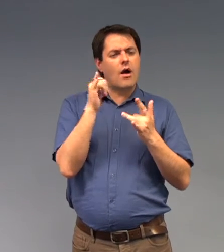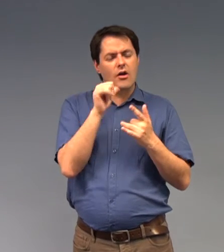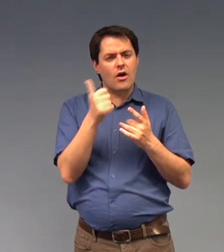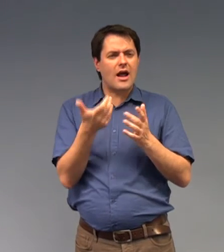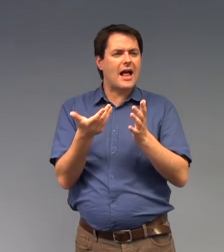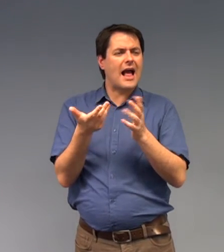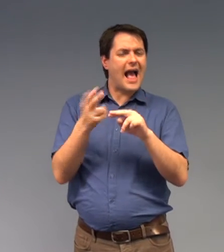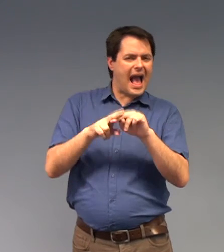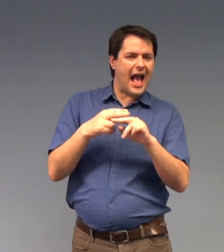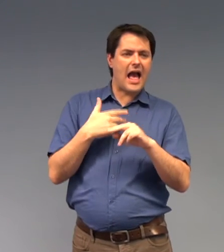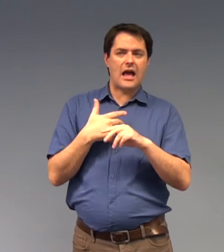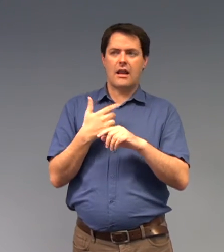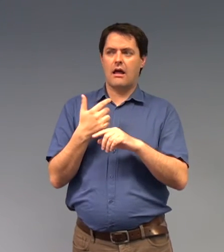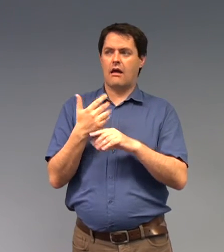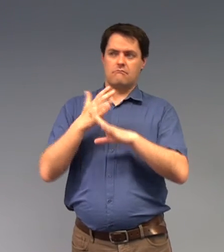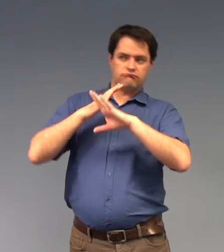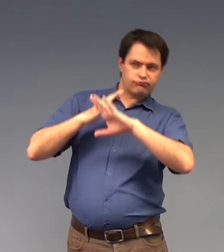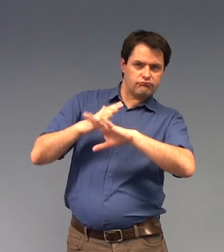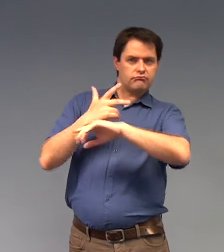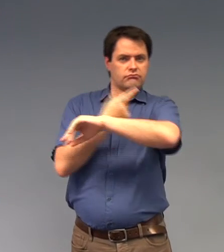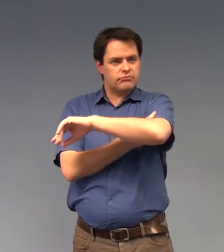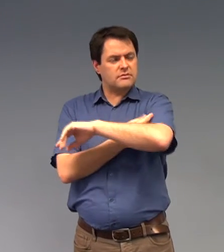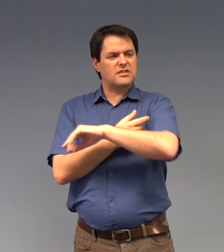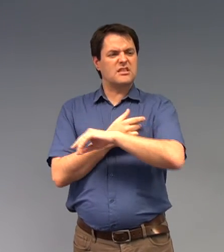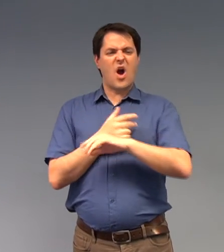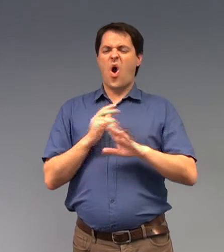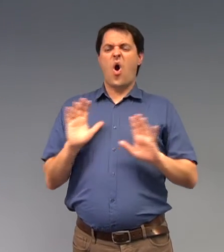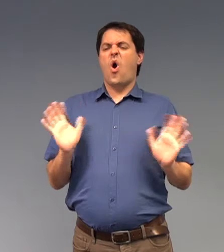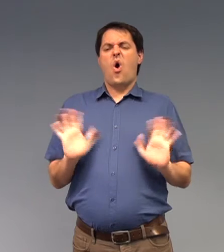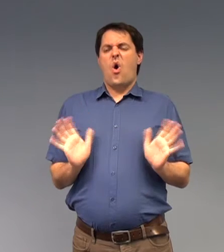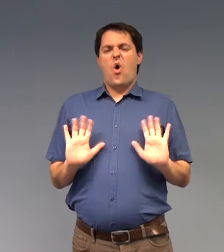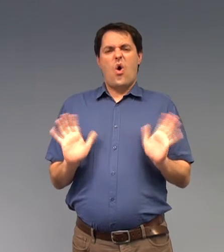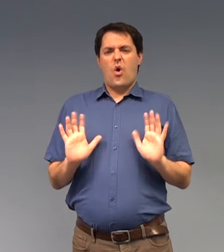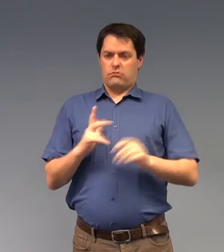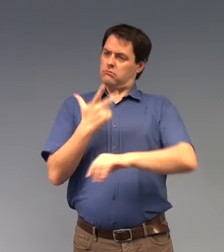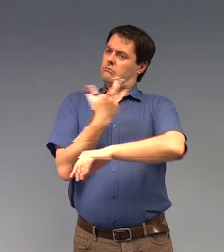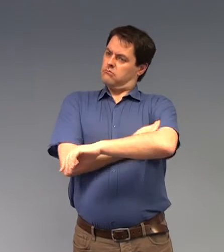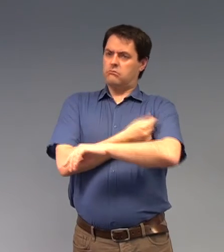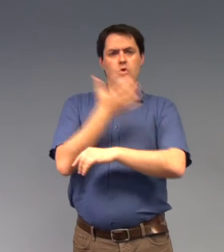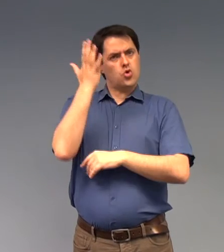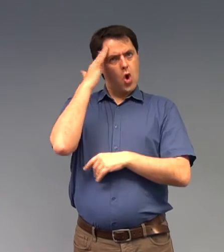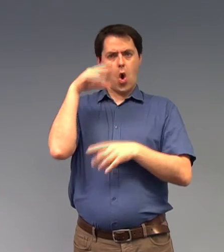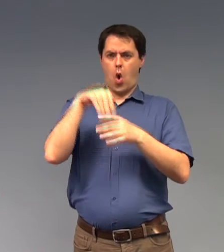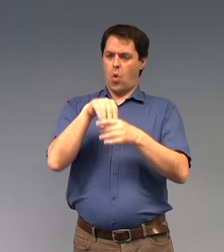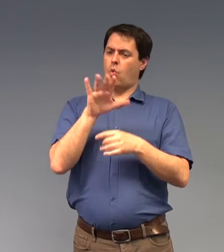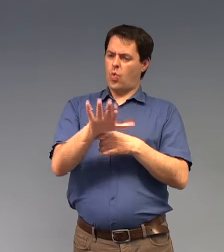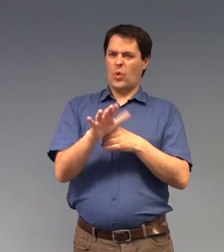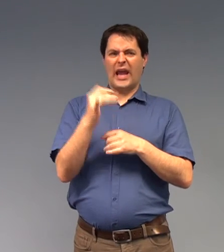And I asked people why they made that decision, and the DIs said,